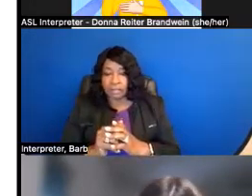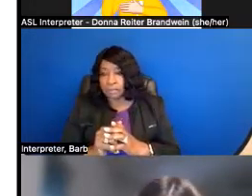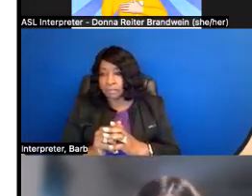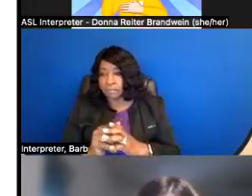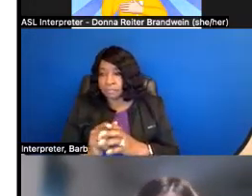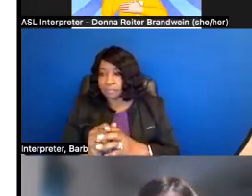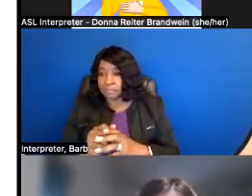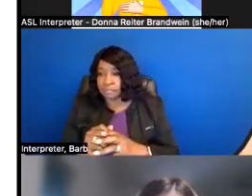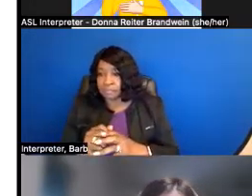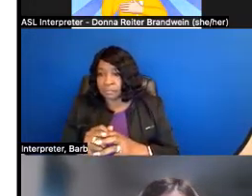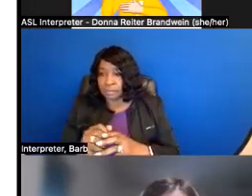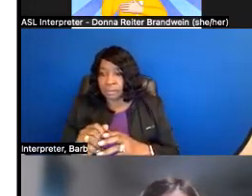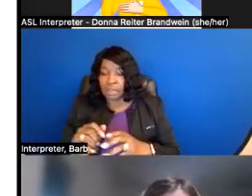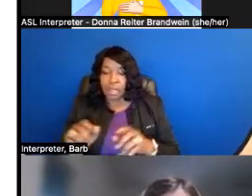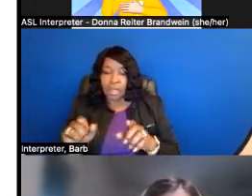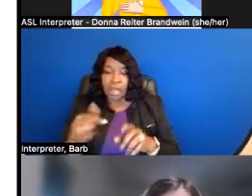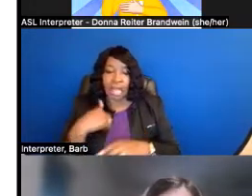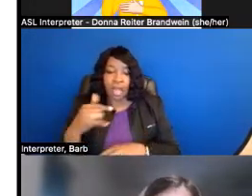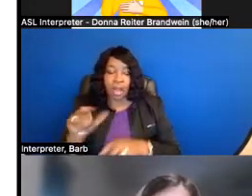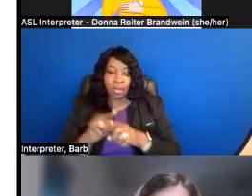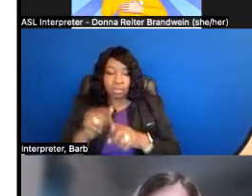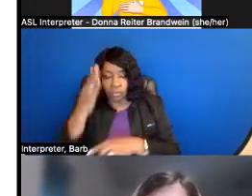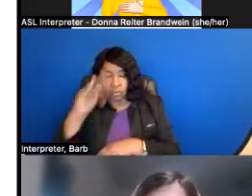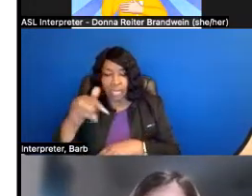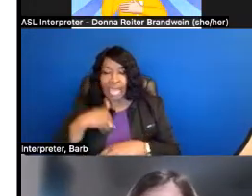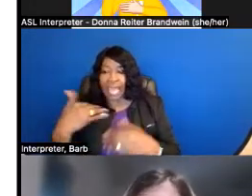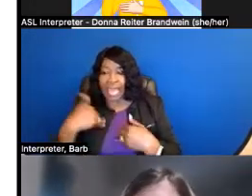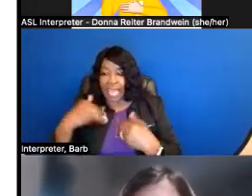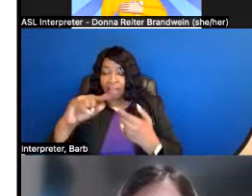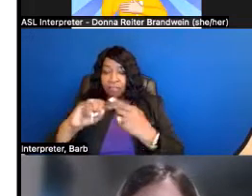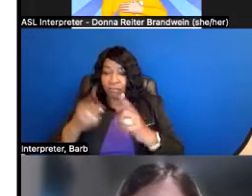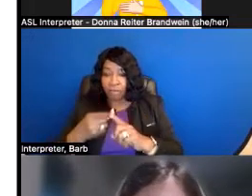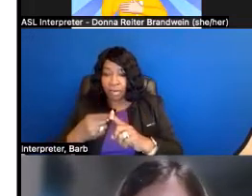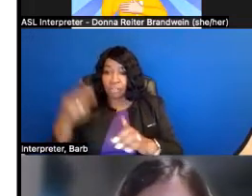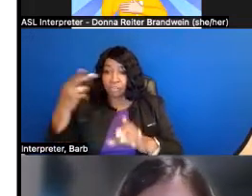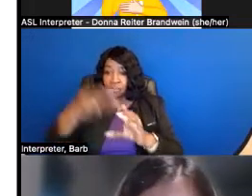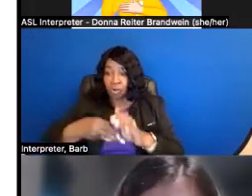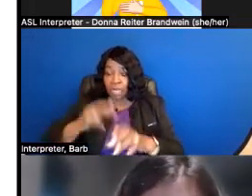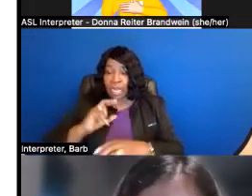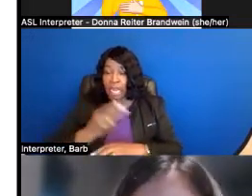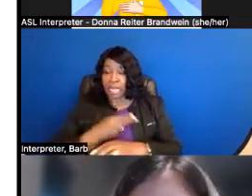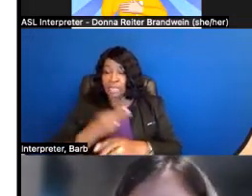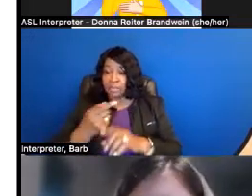I also know I have a friend that's joining us from abroad internationally,